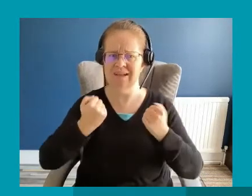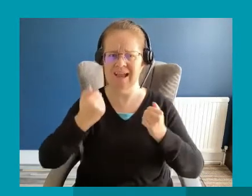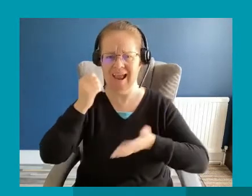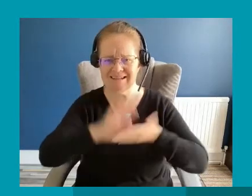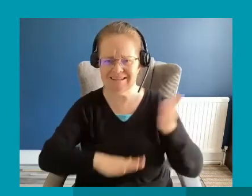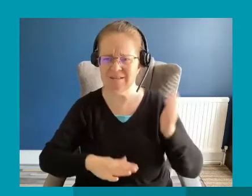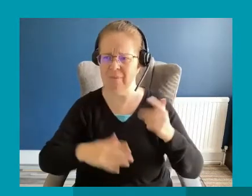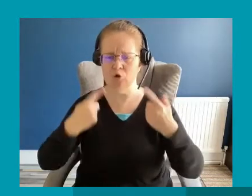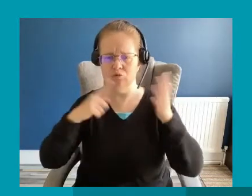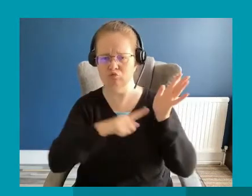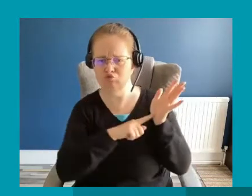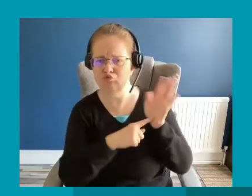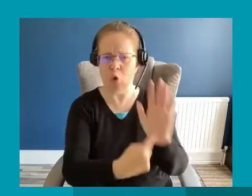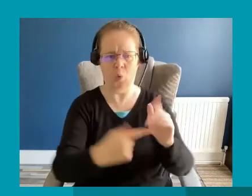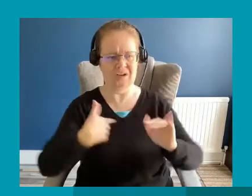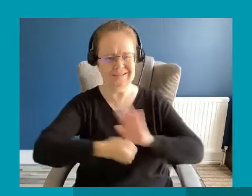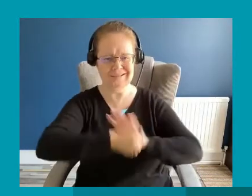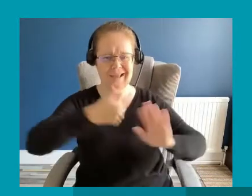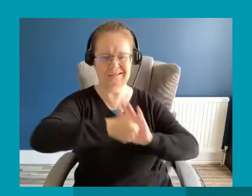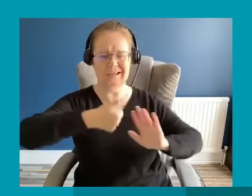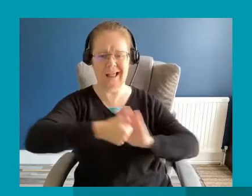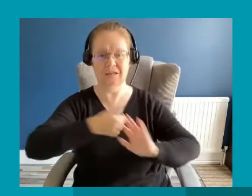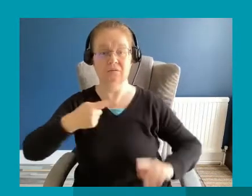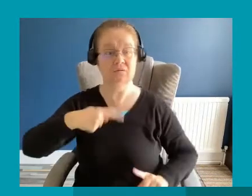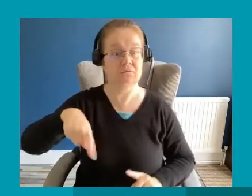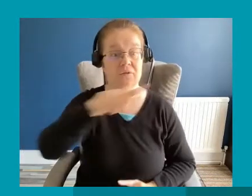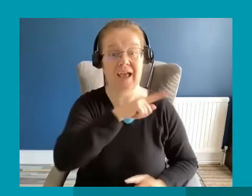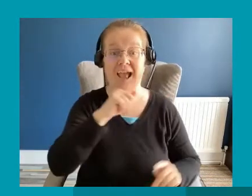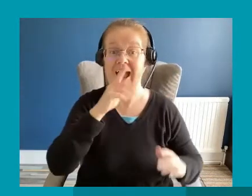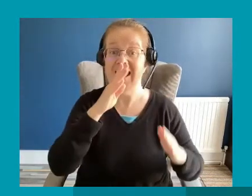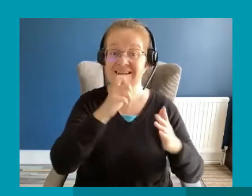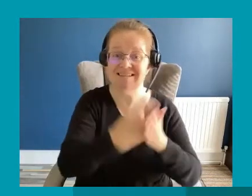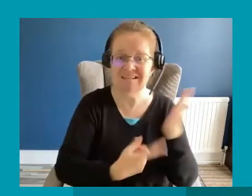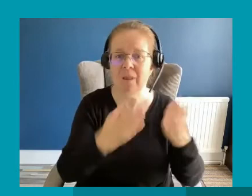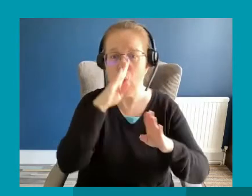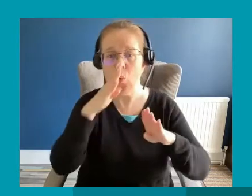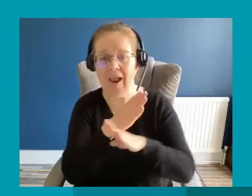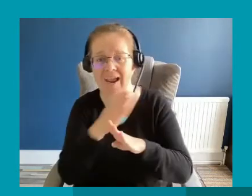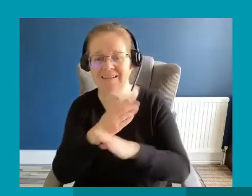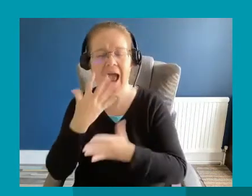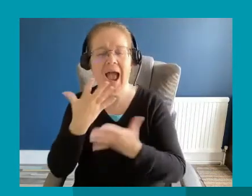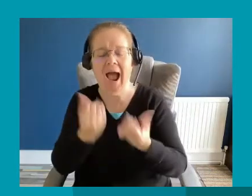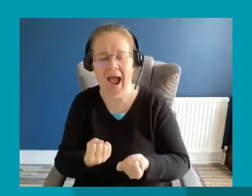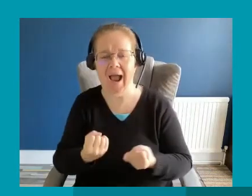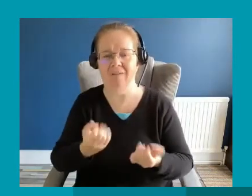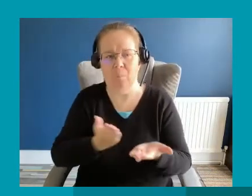off your skills to your employers, because we all you know everyone who has disability or hidden